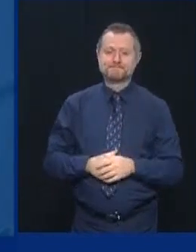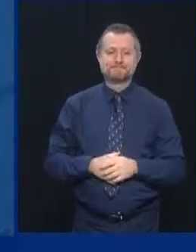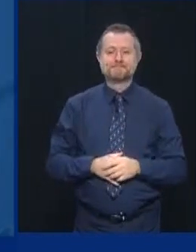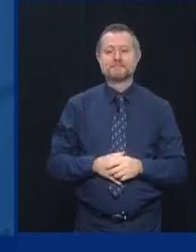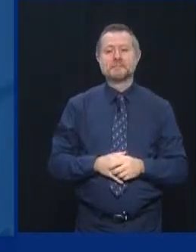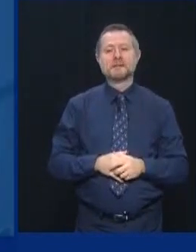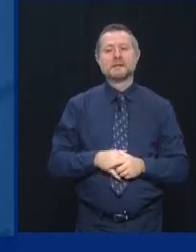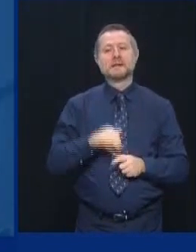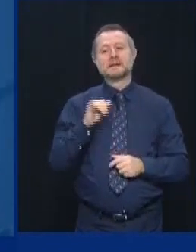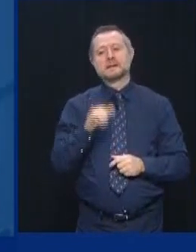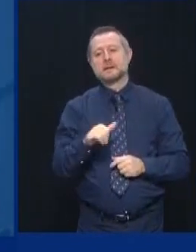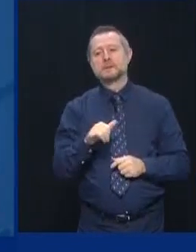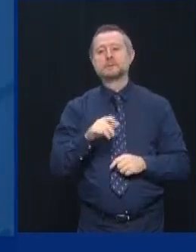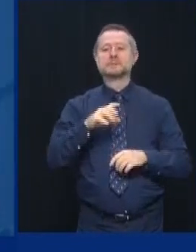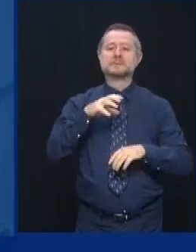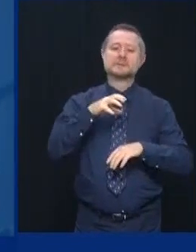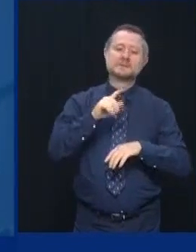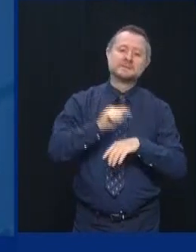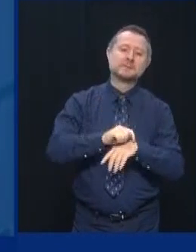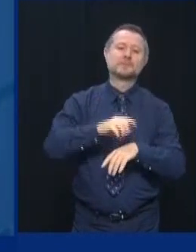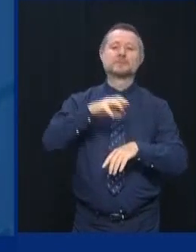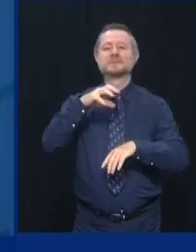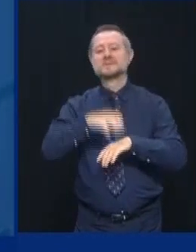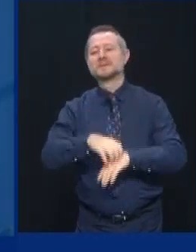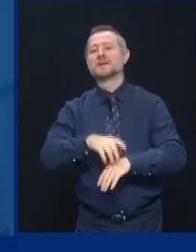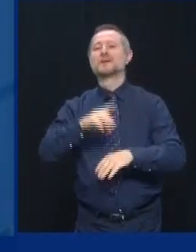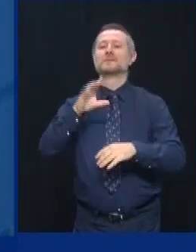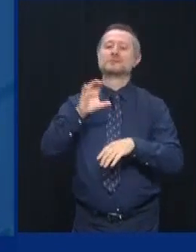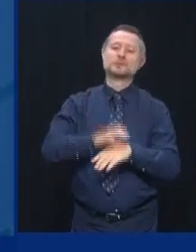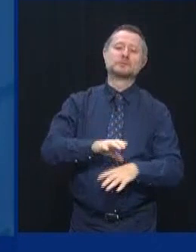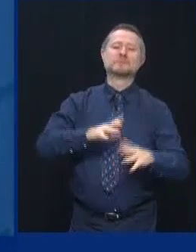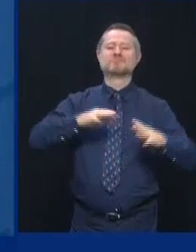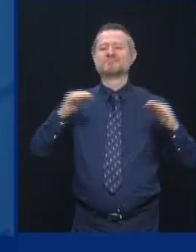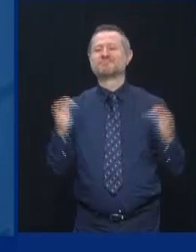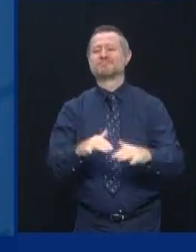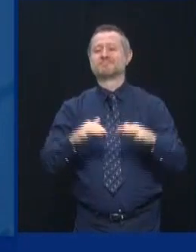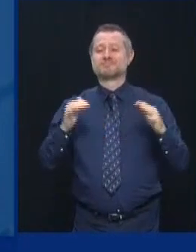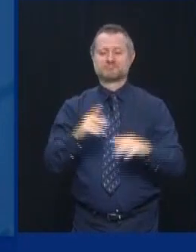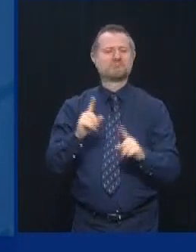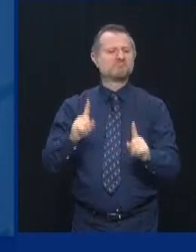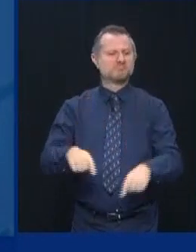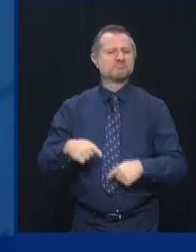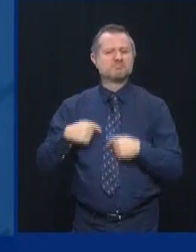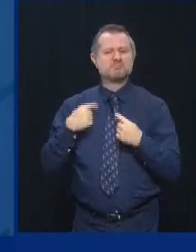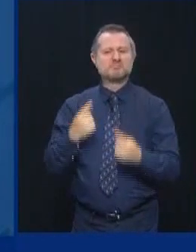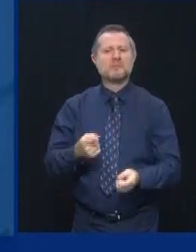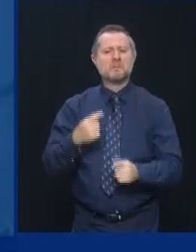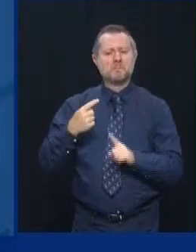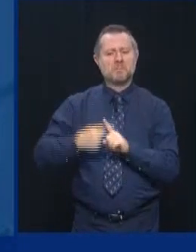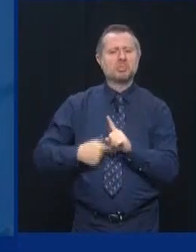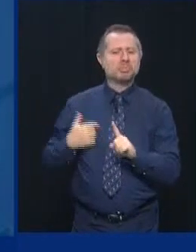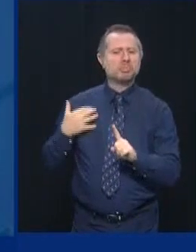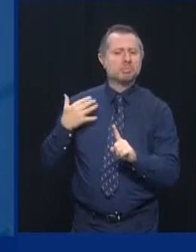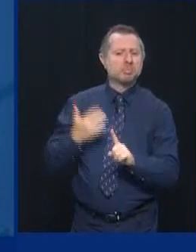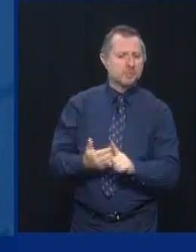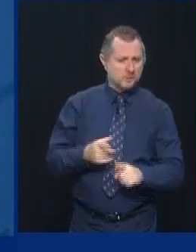WE KNOW THERE HAVE BEEN MASS GATHERINGS GOING ON IN CONCERT